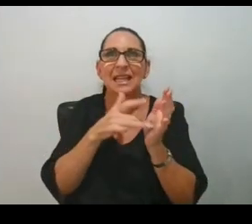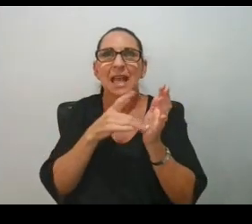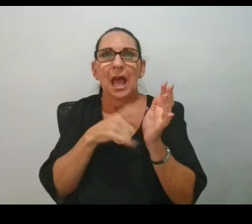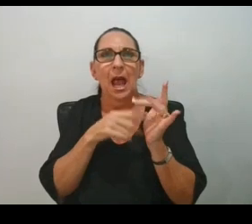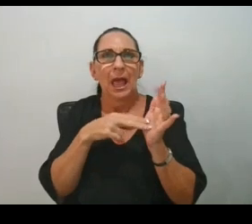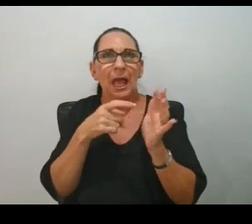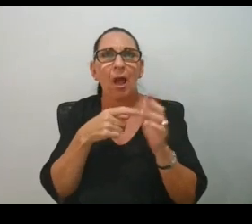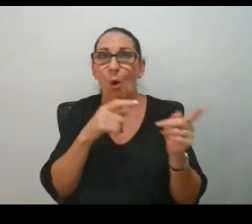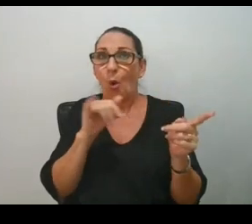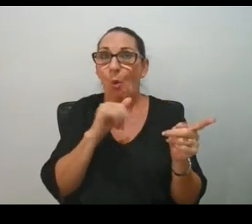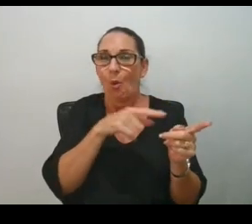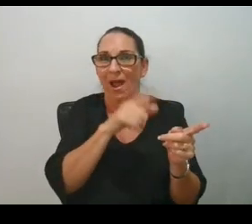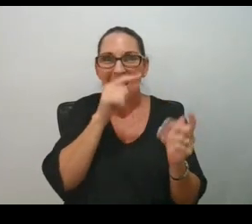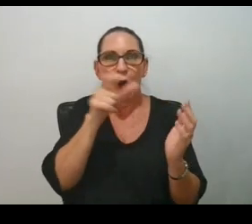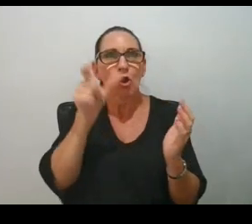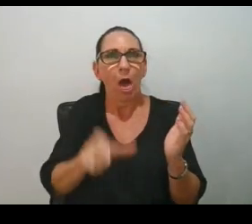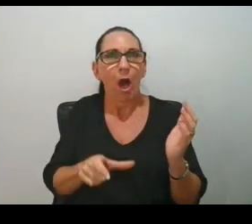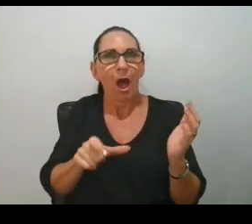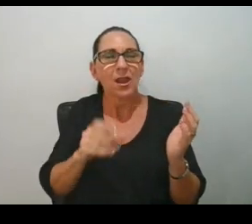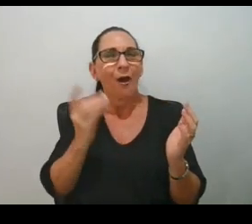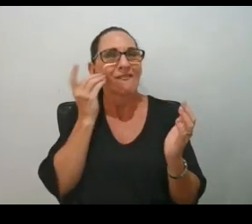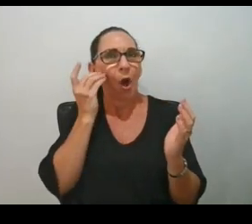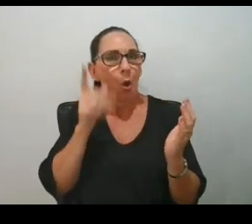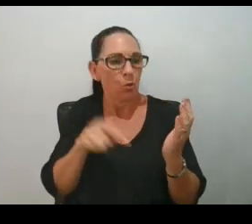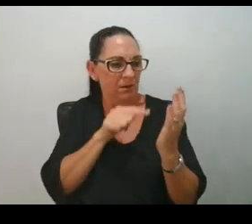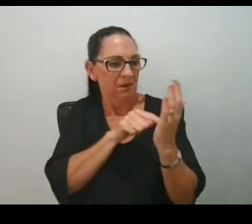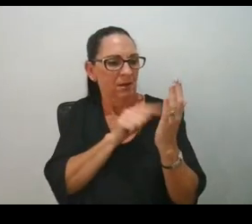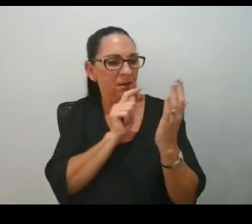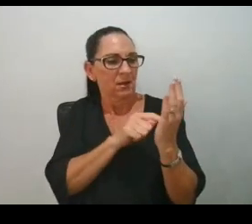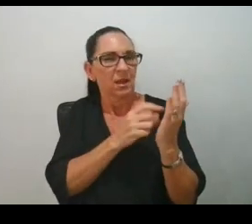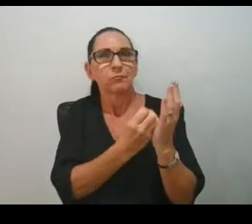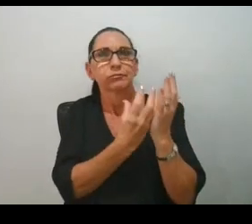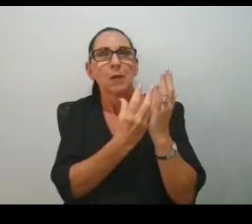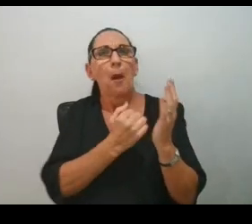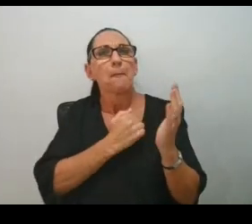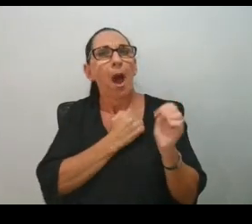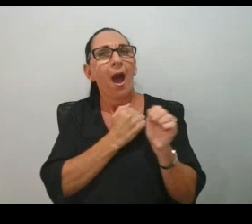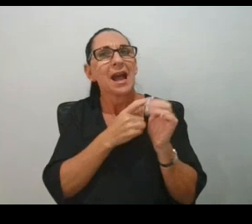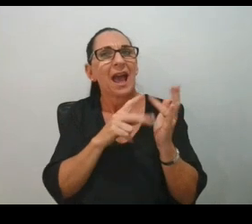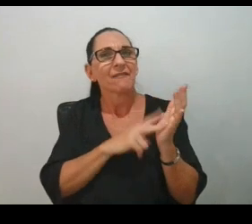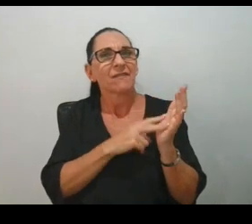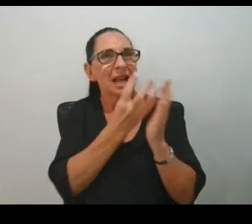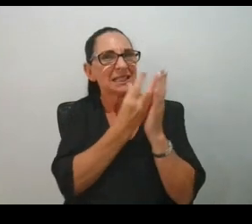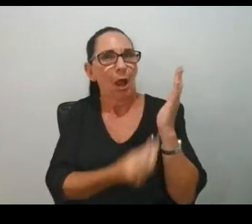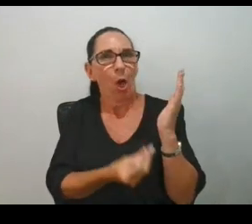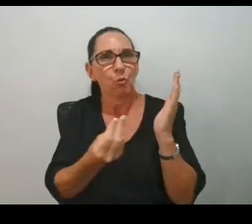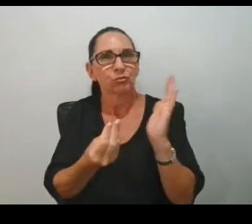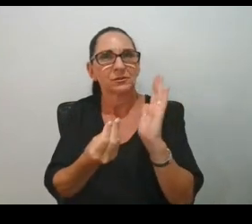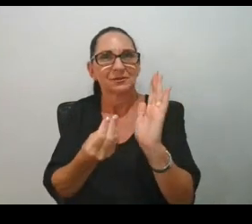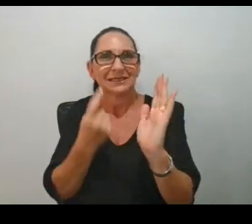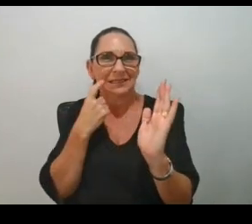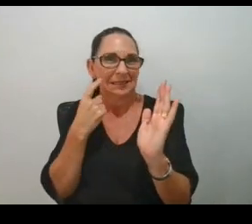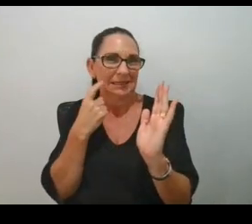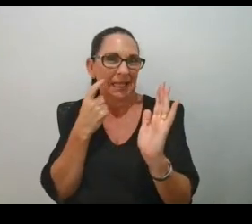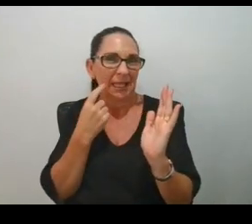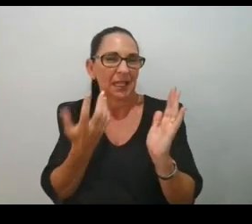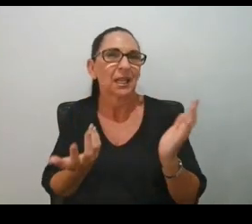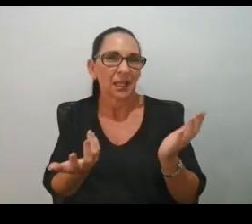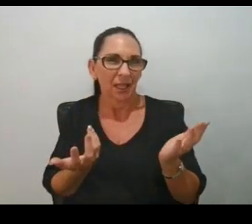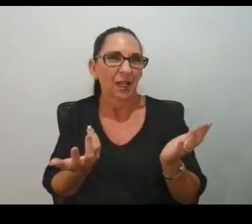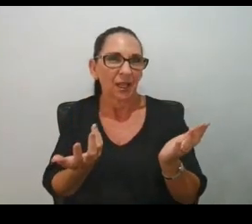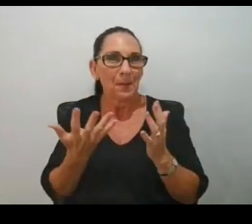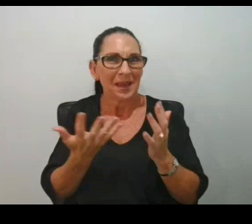their phone and onto MyGov and download that so please if you can get your client to provide that